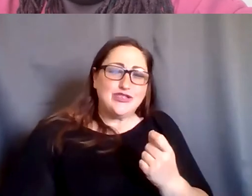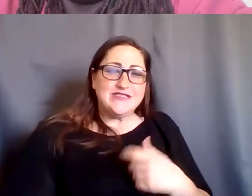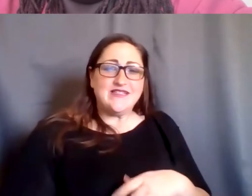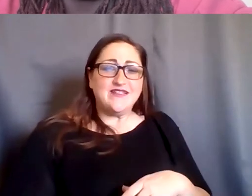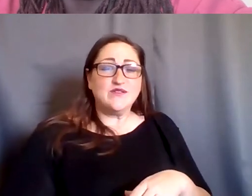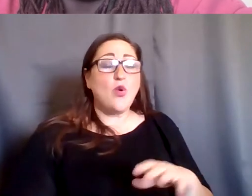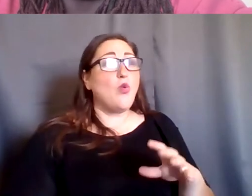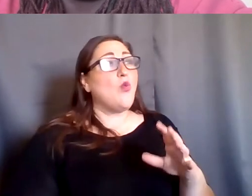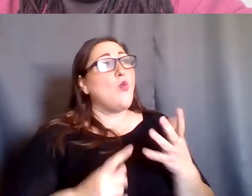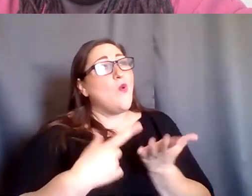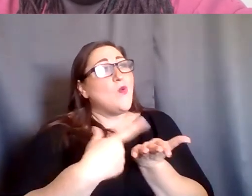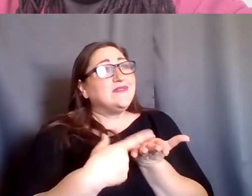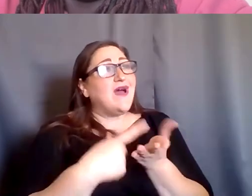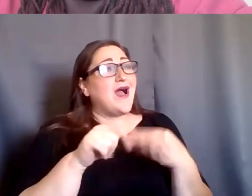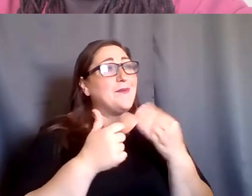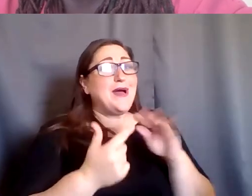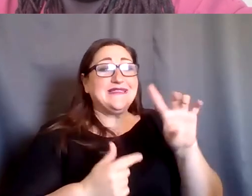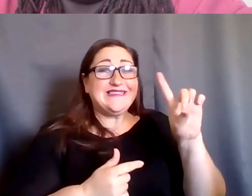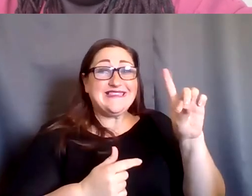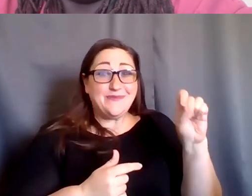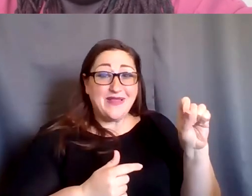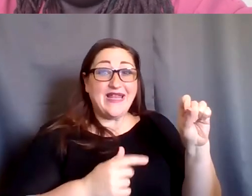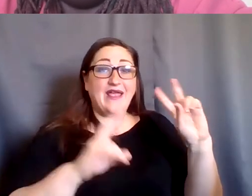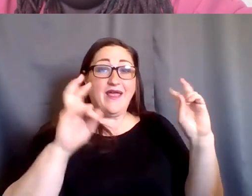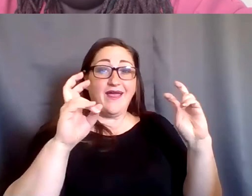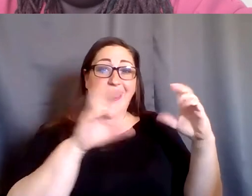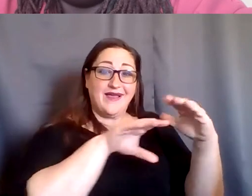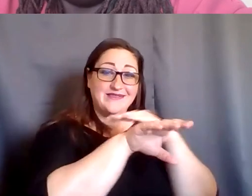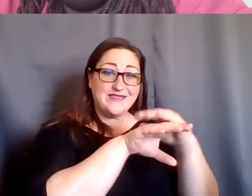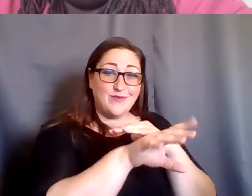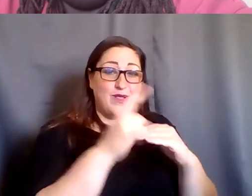making sure that not only are all these options available but people know about them.